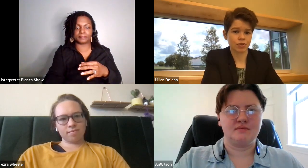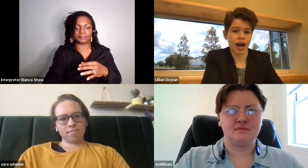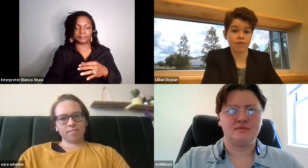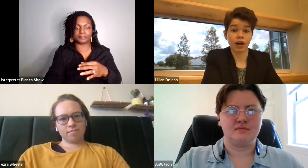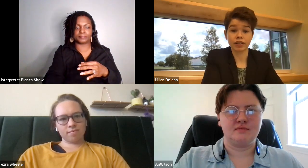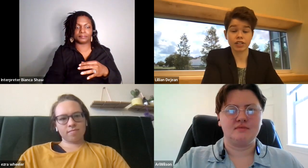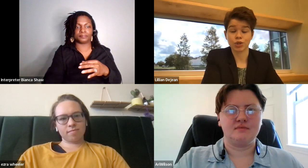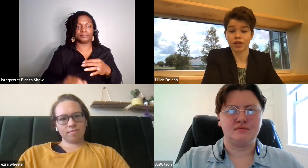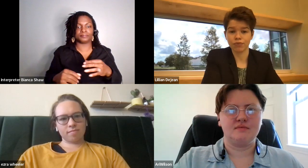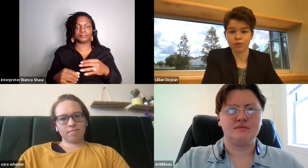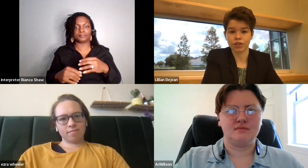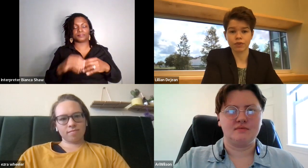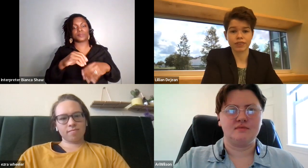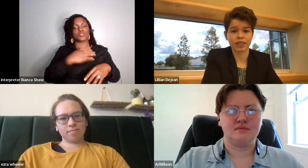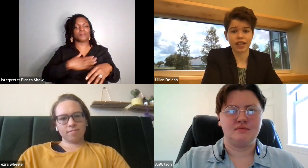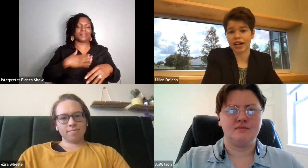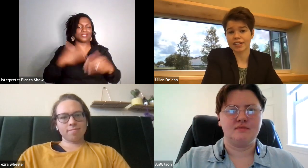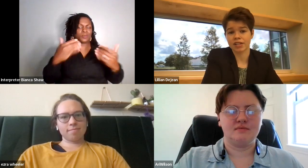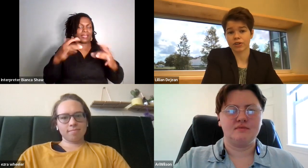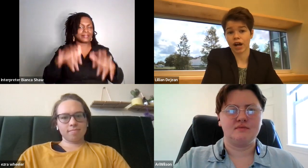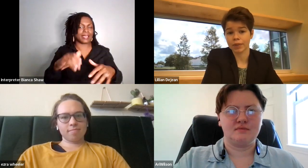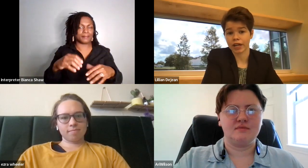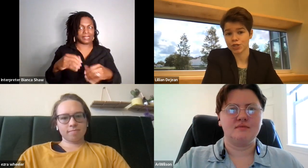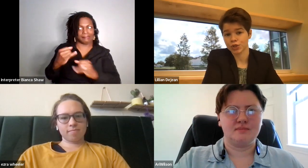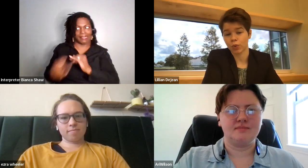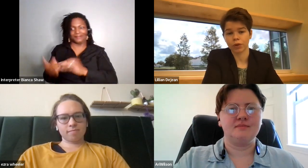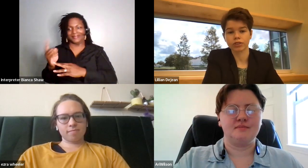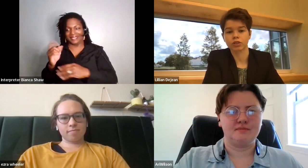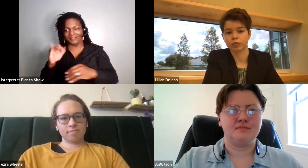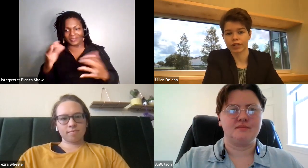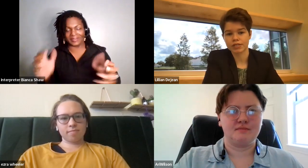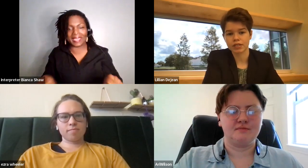unconditional love for you. Then that adds another complication or personal risk.